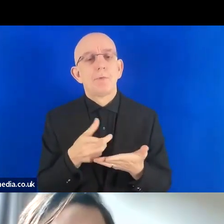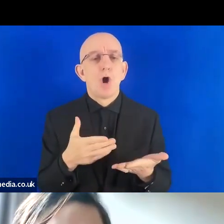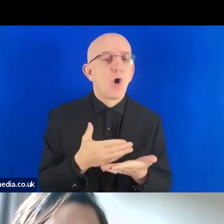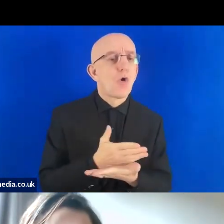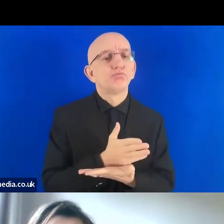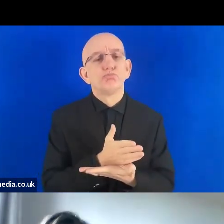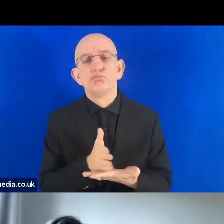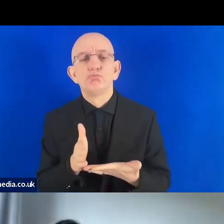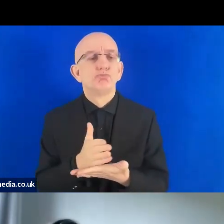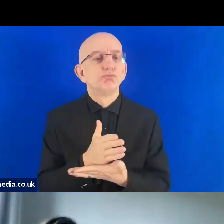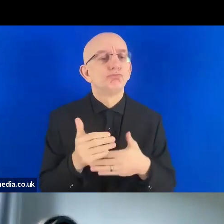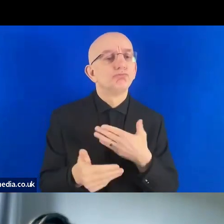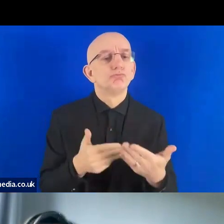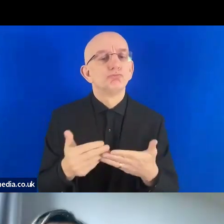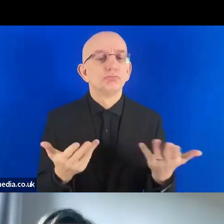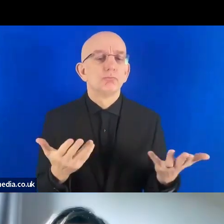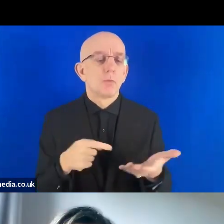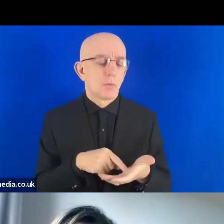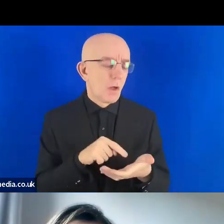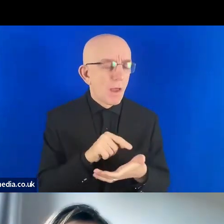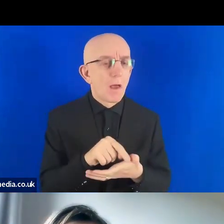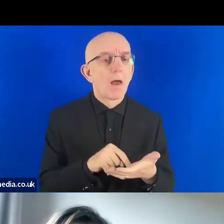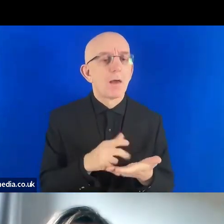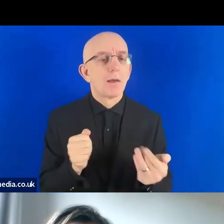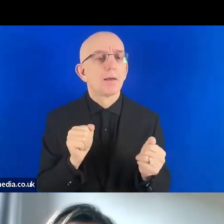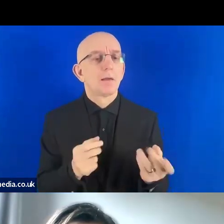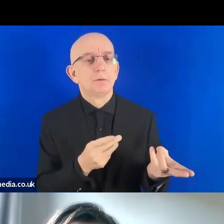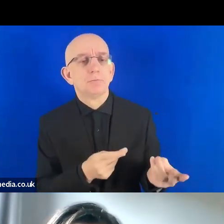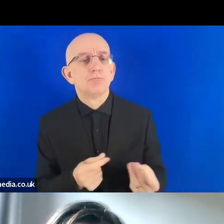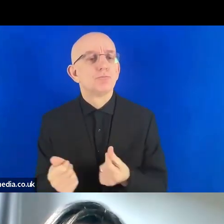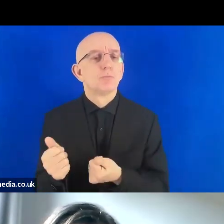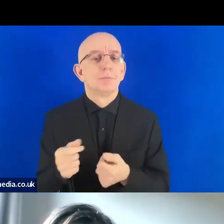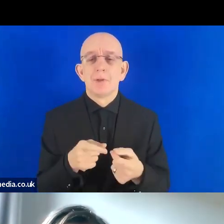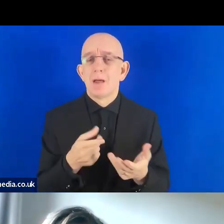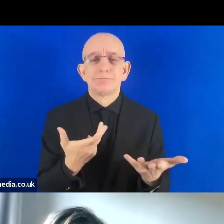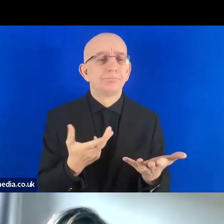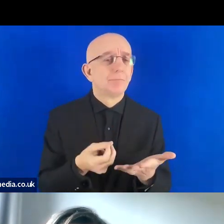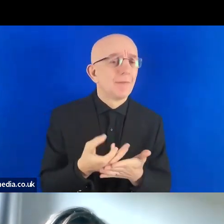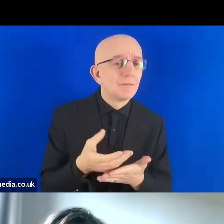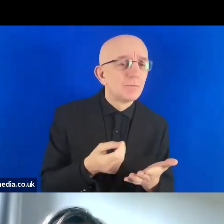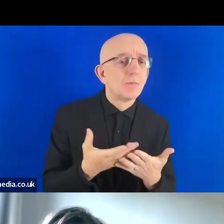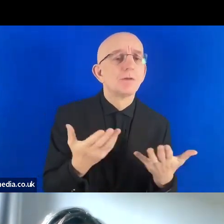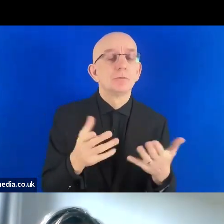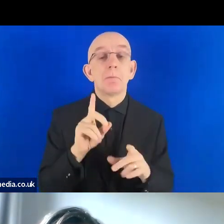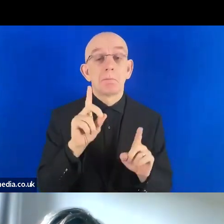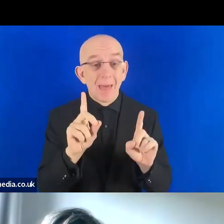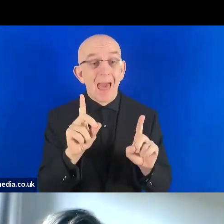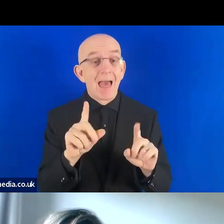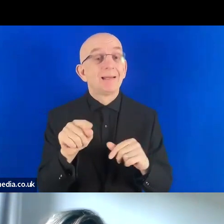But if for any reasons and also, we, we are very mindful of digital security considerations.